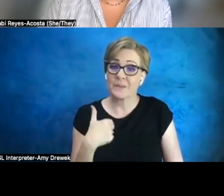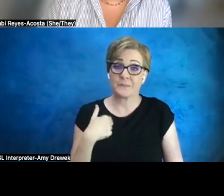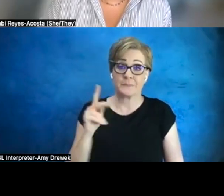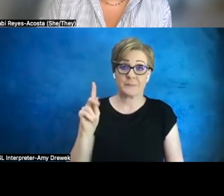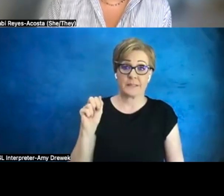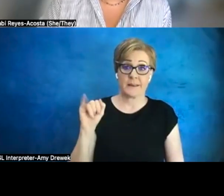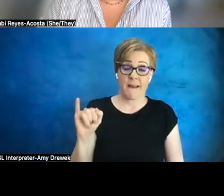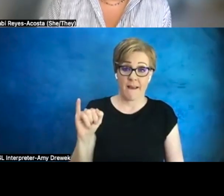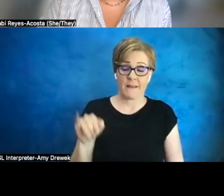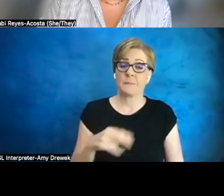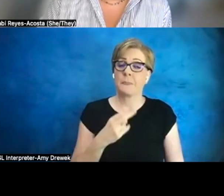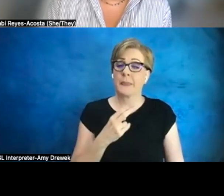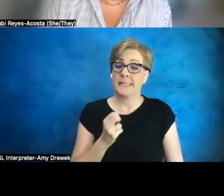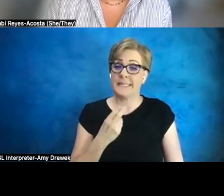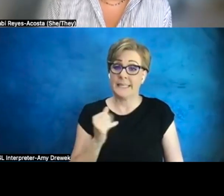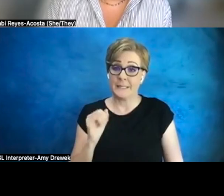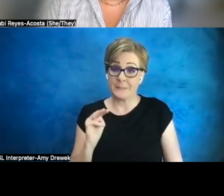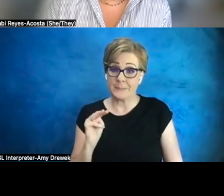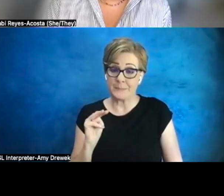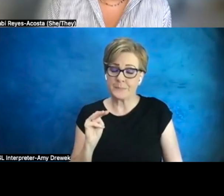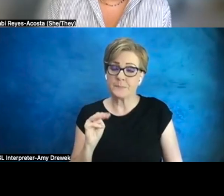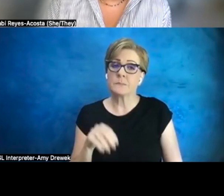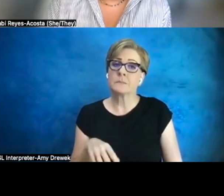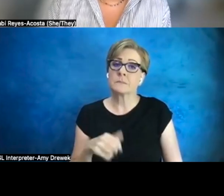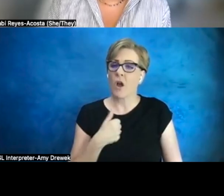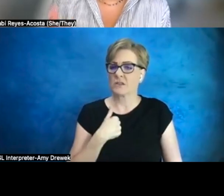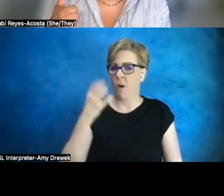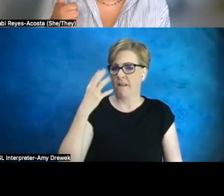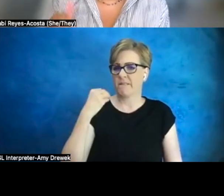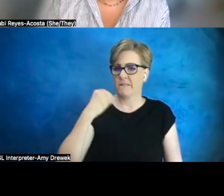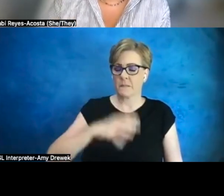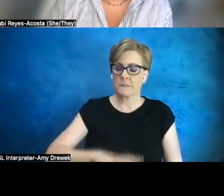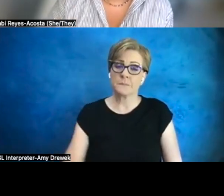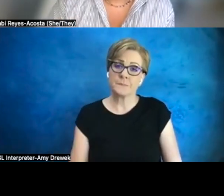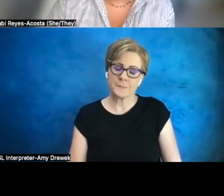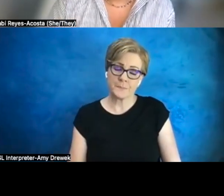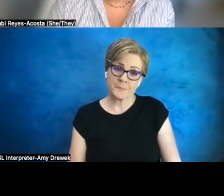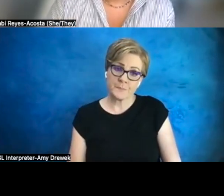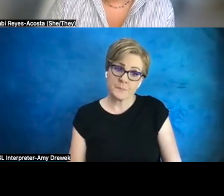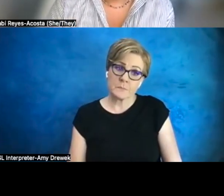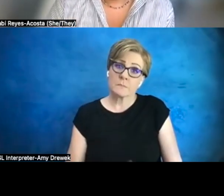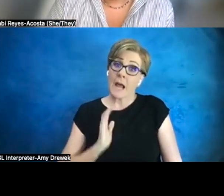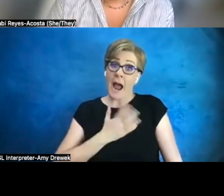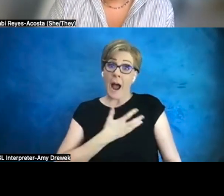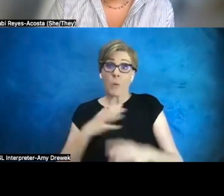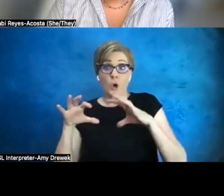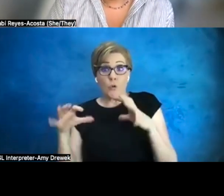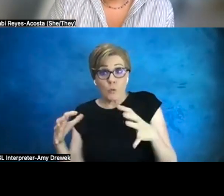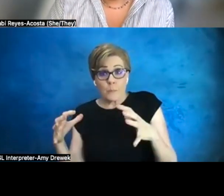use he/him pronouns, and I'm also off camera. So in our group, we spoke a bit on the -- we